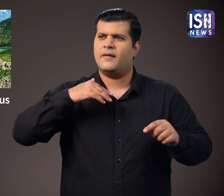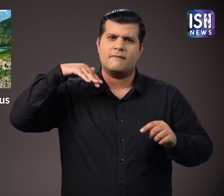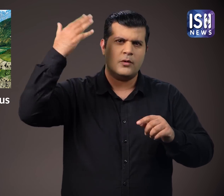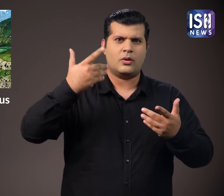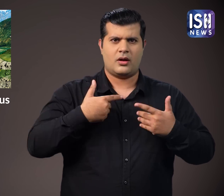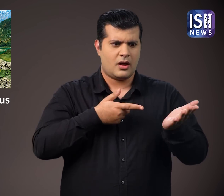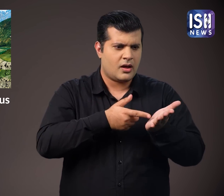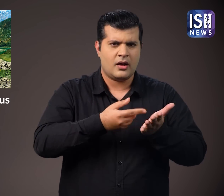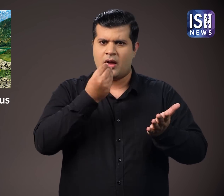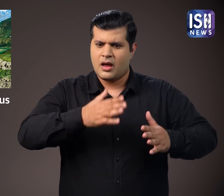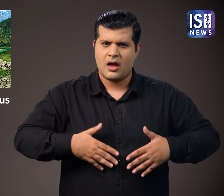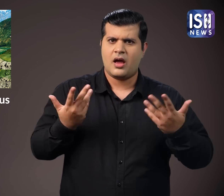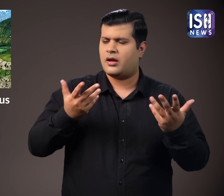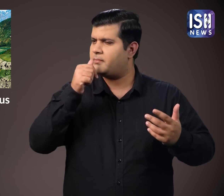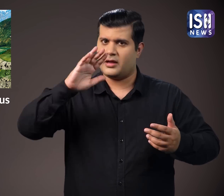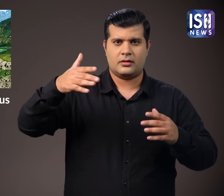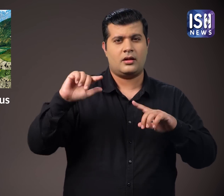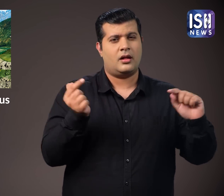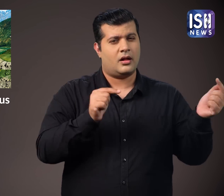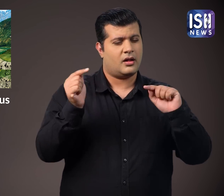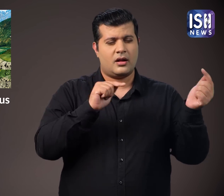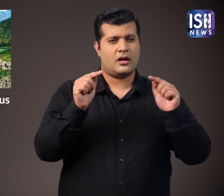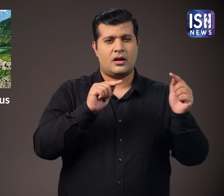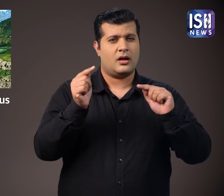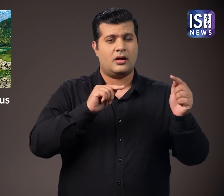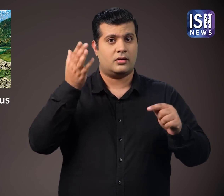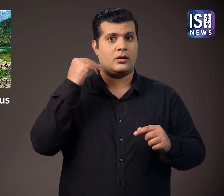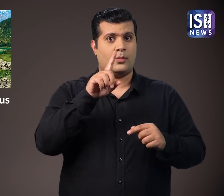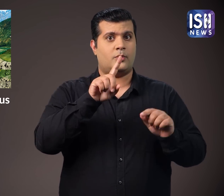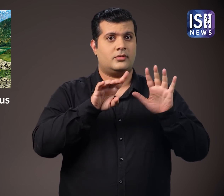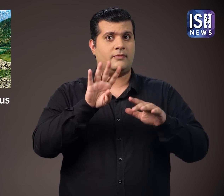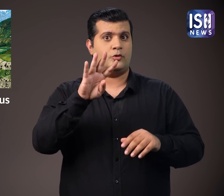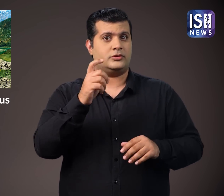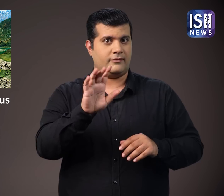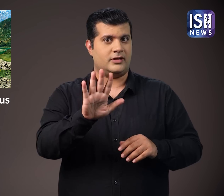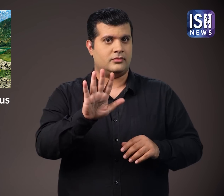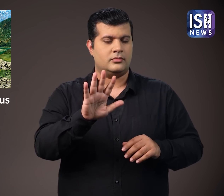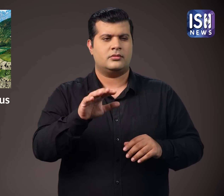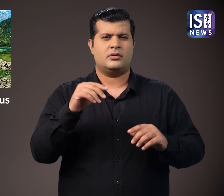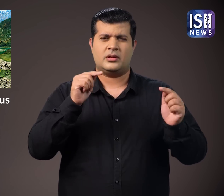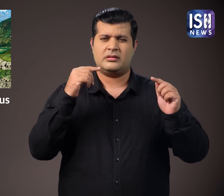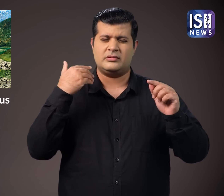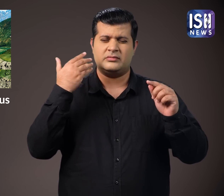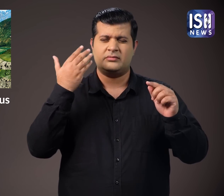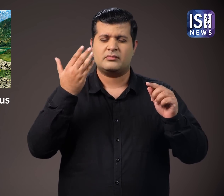Since 1947, Pakistan, worried about farming and food security, demanded control of the rivers—sparking ongoing disputes.